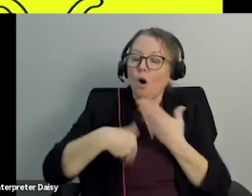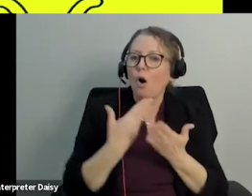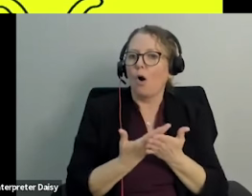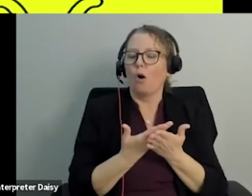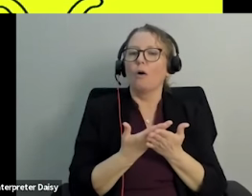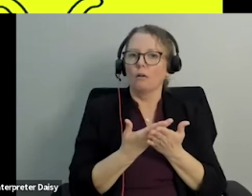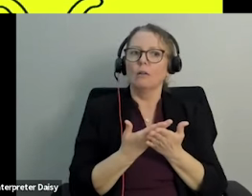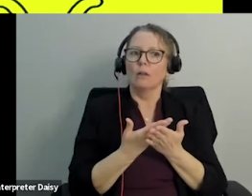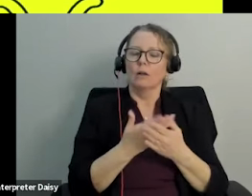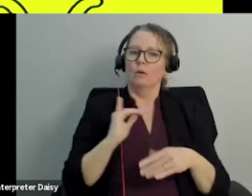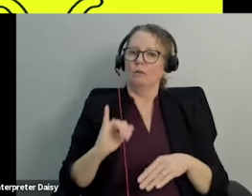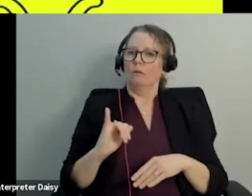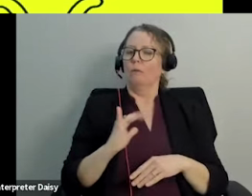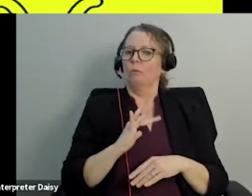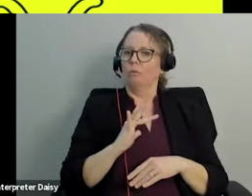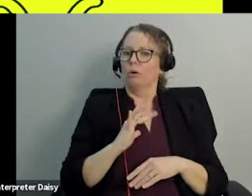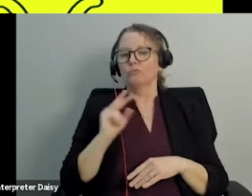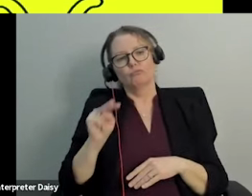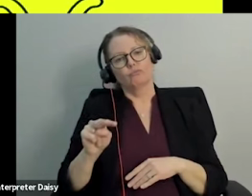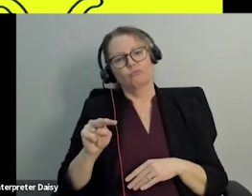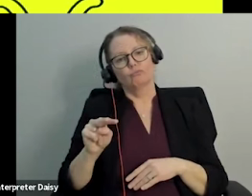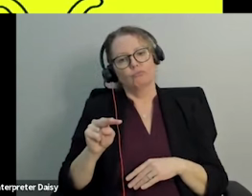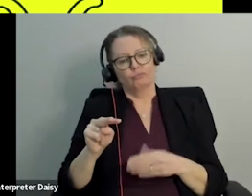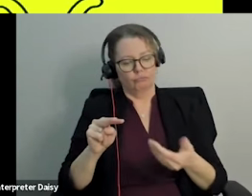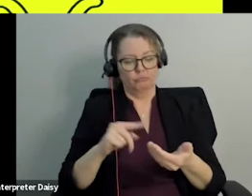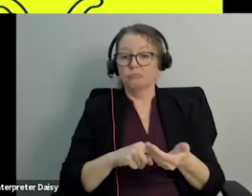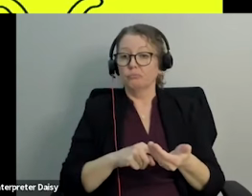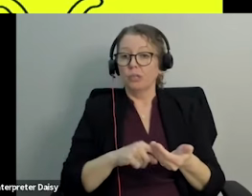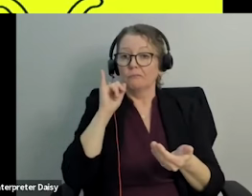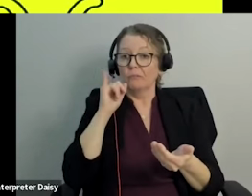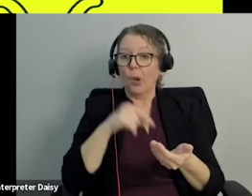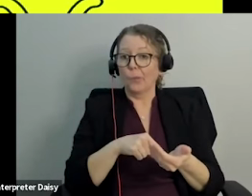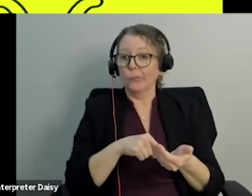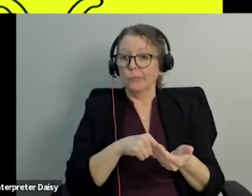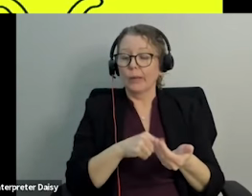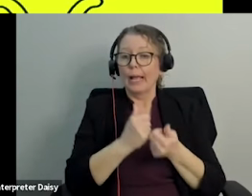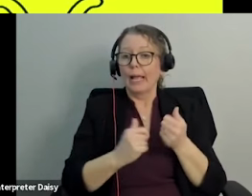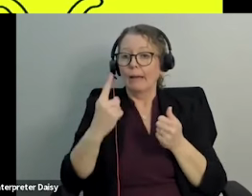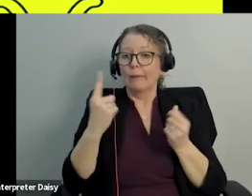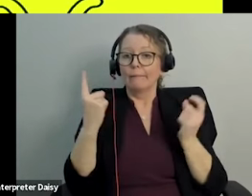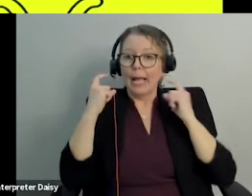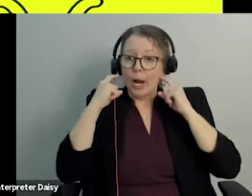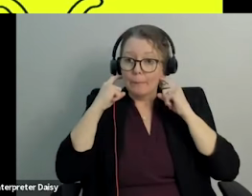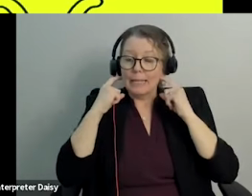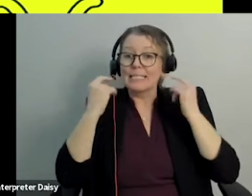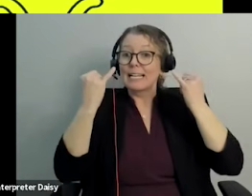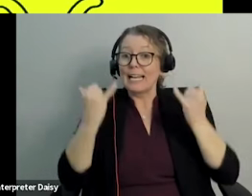we are taken to a phone that everyone has, AirPods that everyone has and now people who use hearing aids